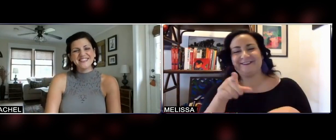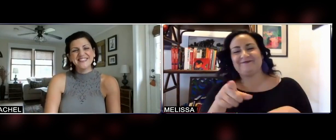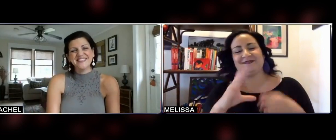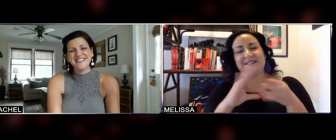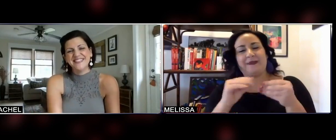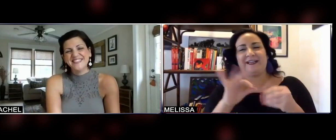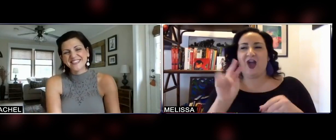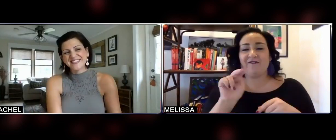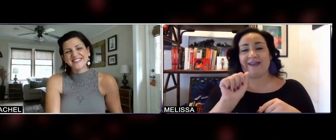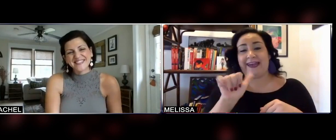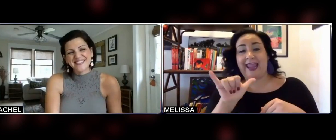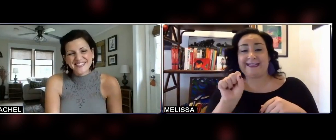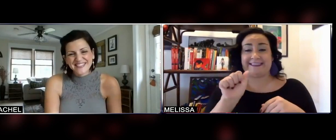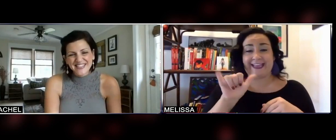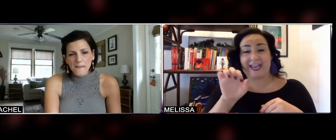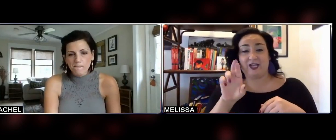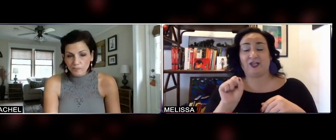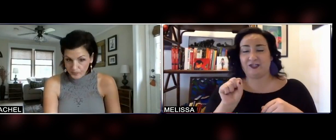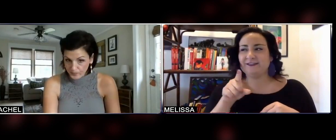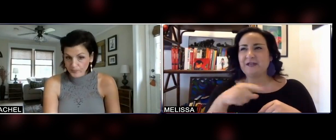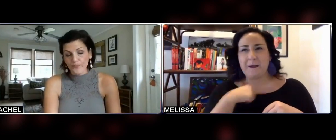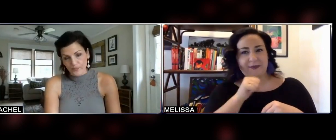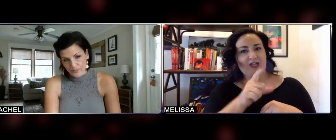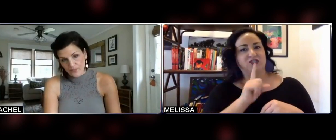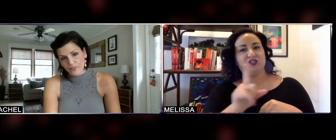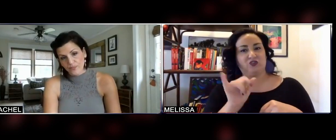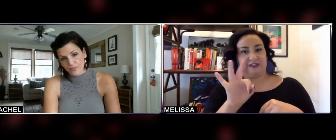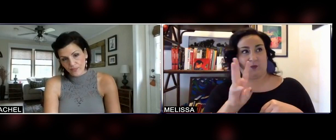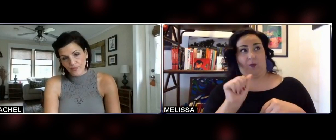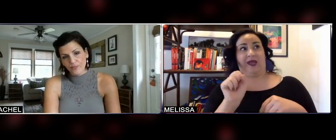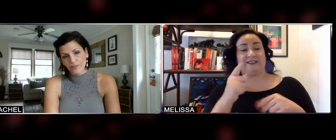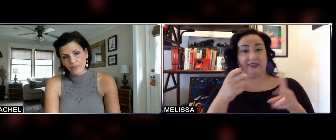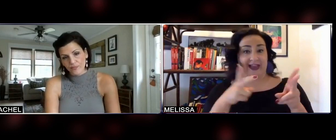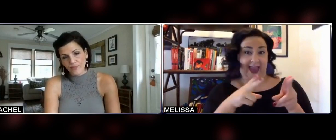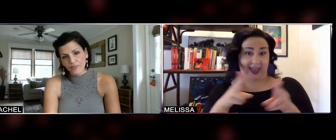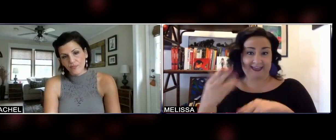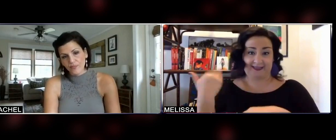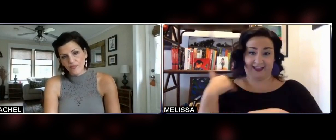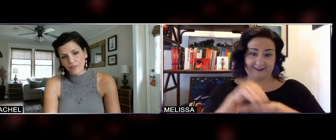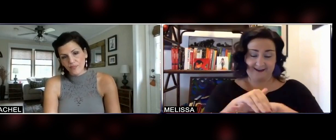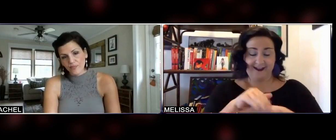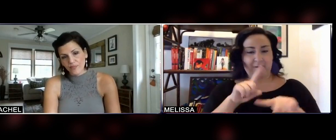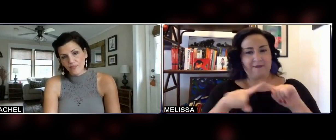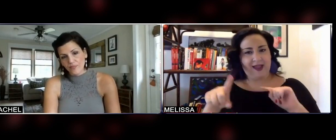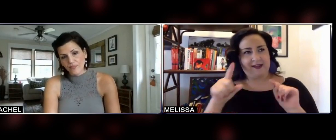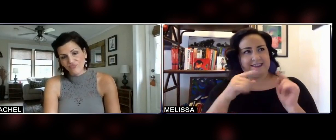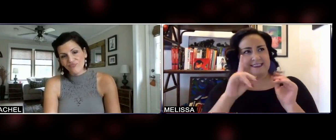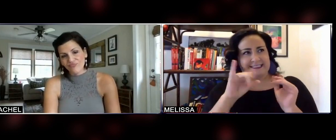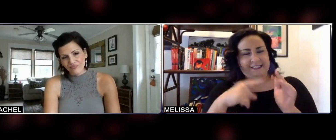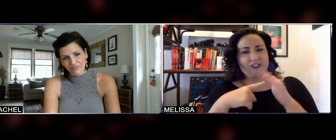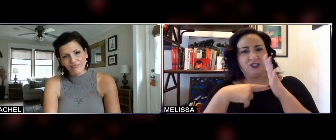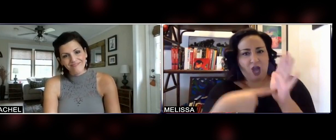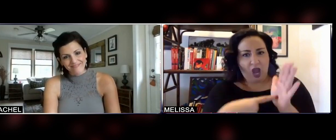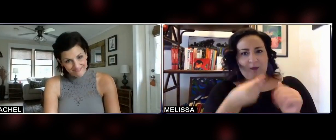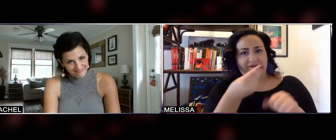Speaking of naysayers, I'm not sure if it was just the editing last night, but it seemed to show